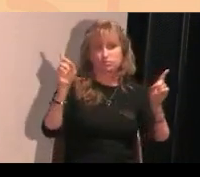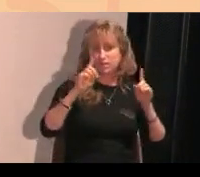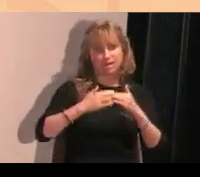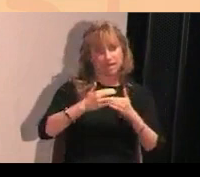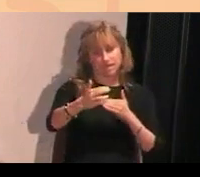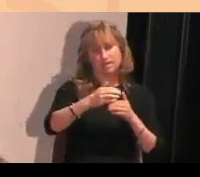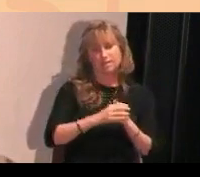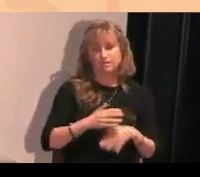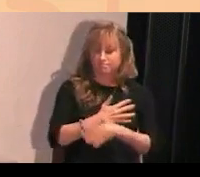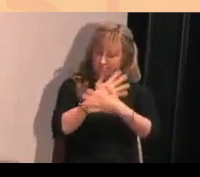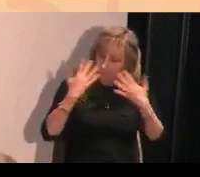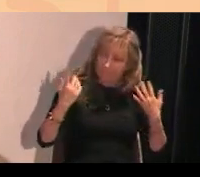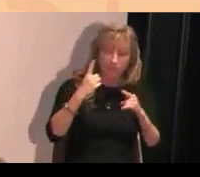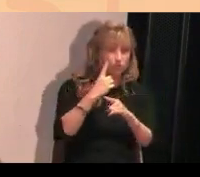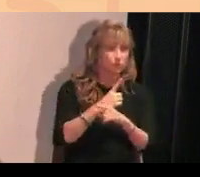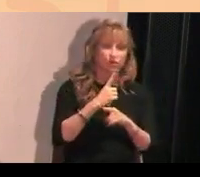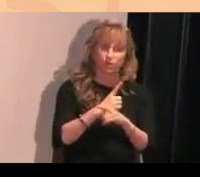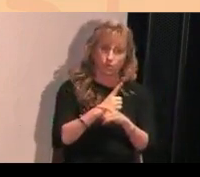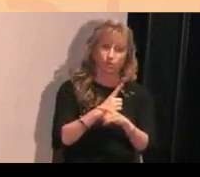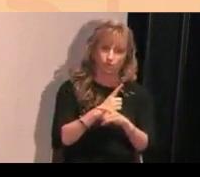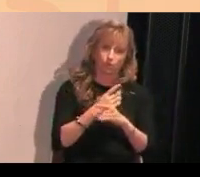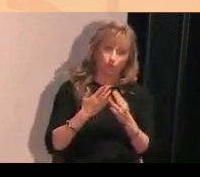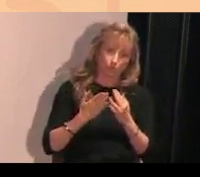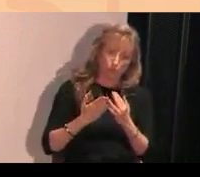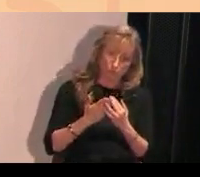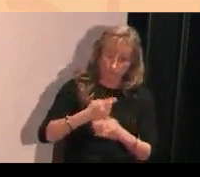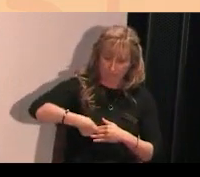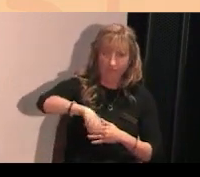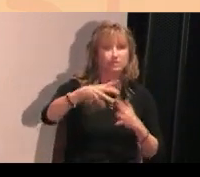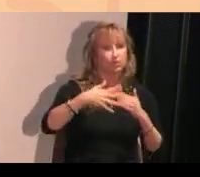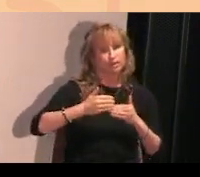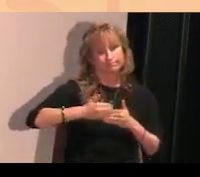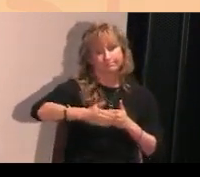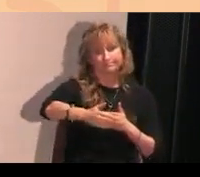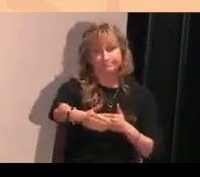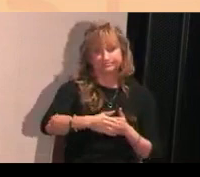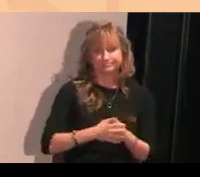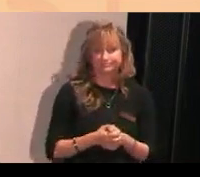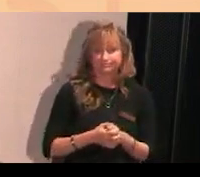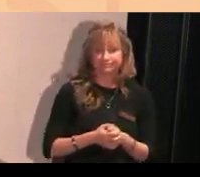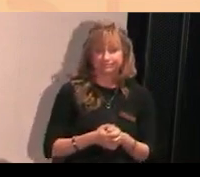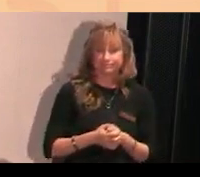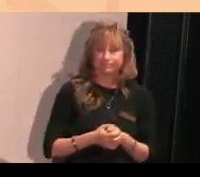and we've got big conversations throughout the rest of the week so I'll begin